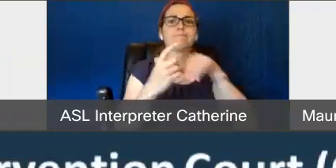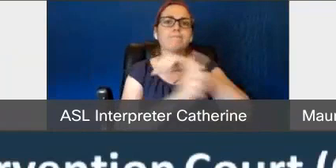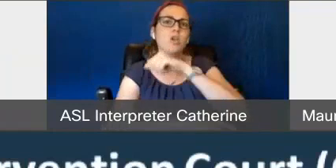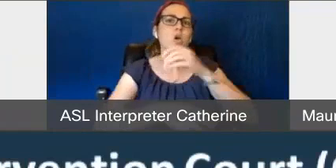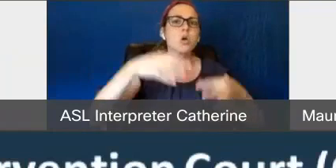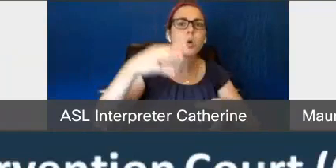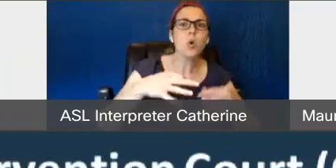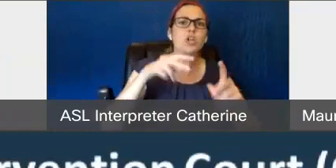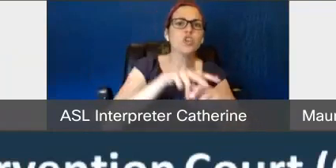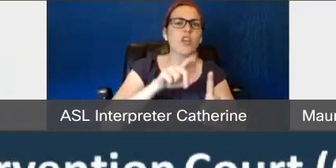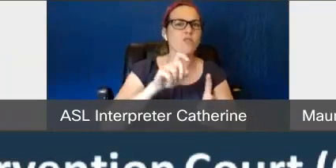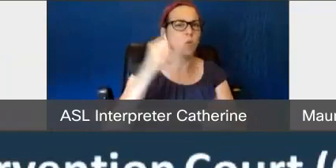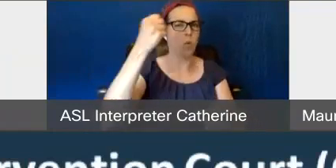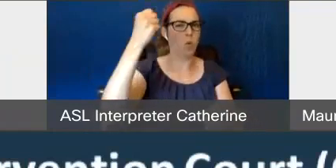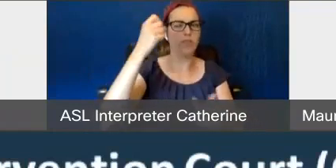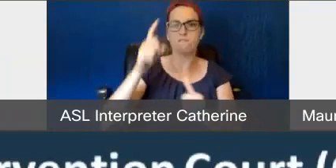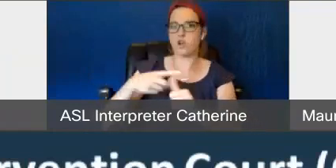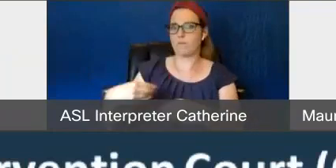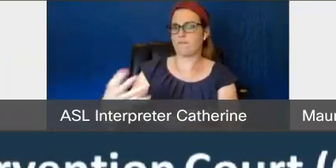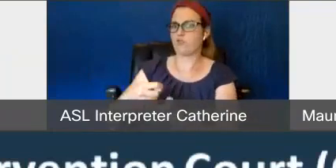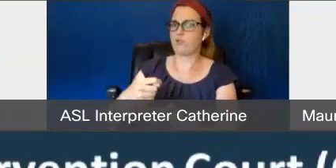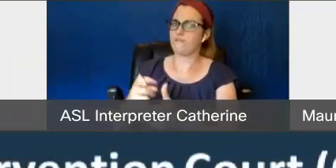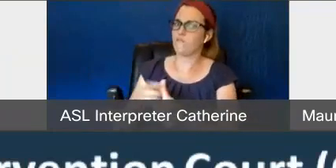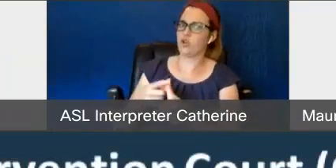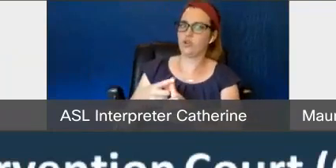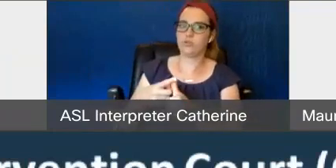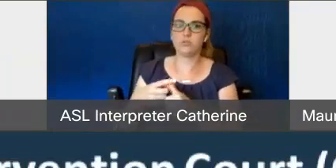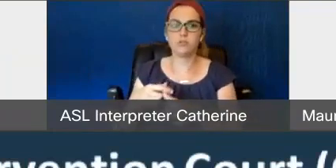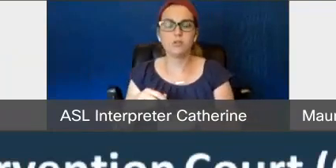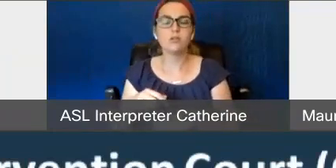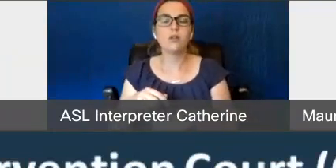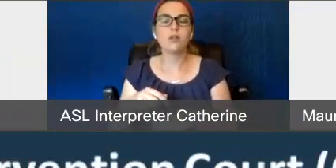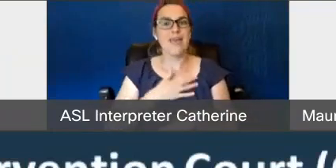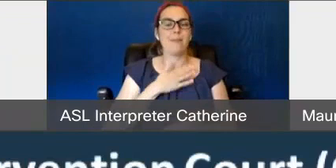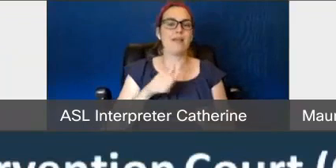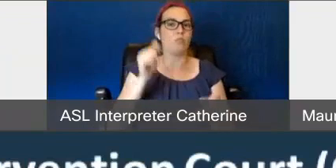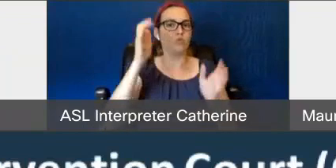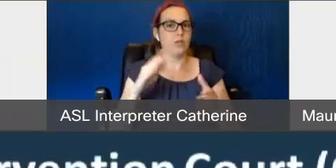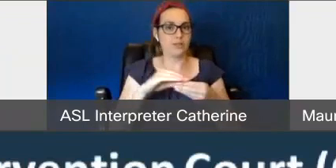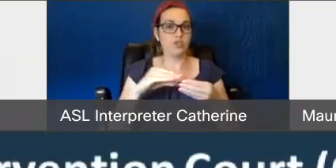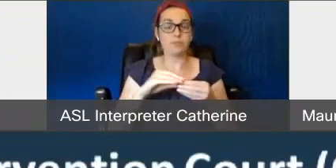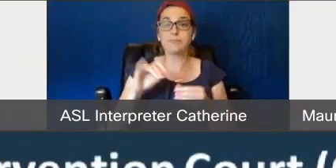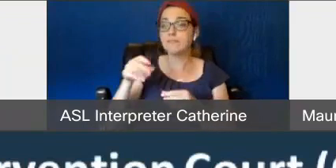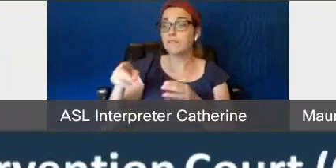By playing by Vegas rules that made it and I'm glad Dr. Marlowe states that when people do have a hiccup and we do like to call it a hiccup